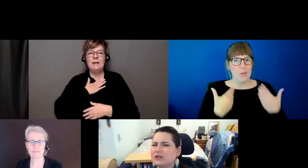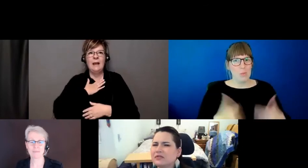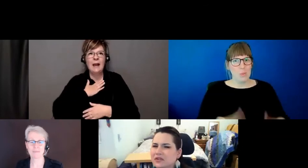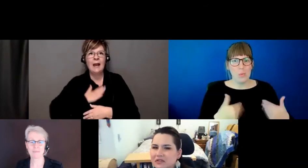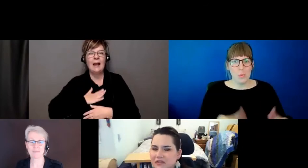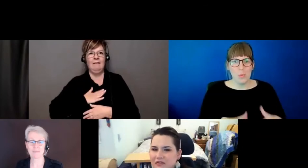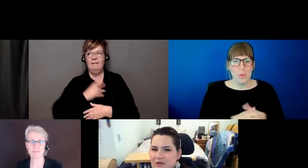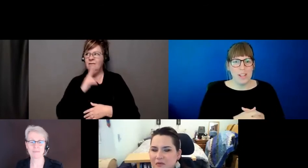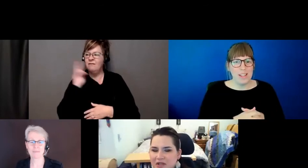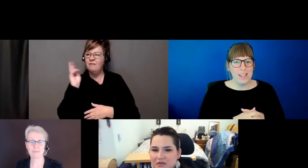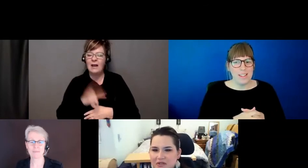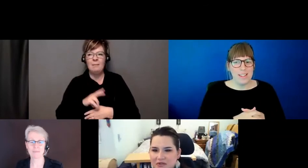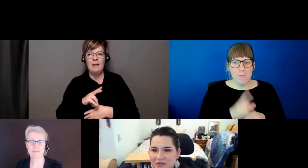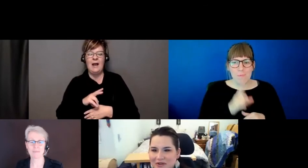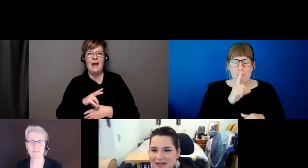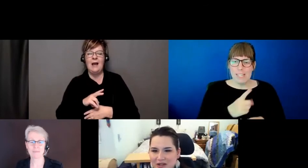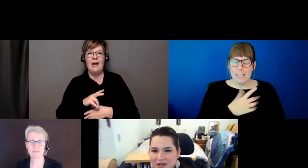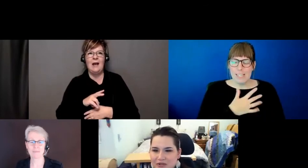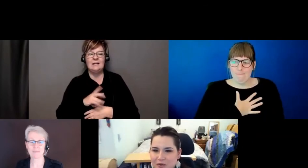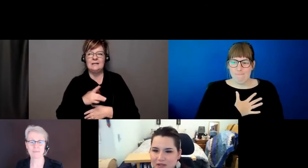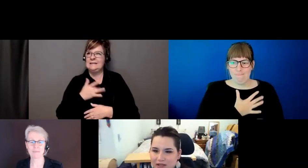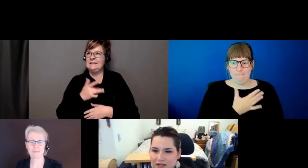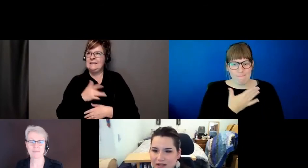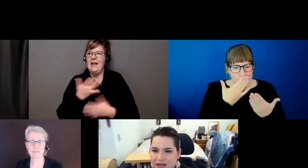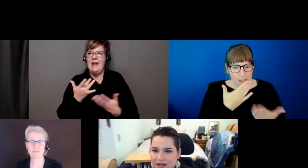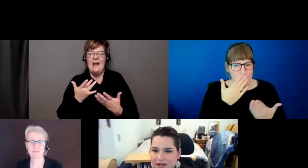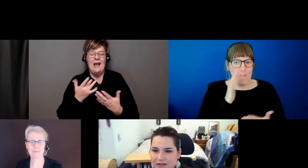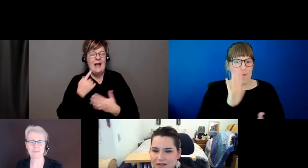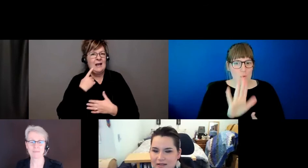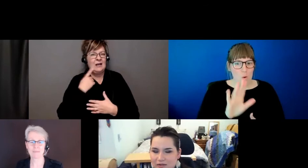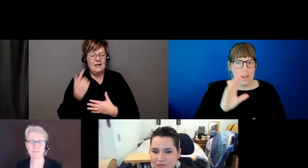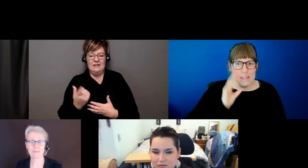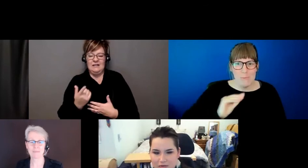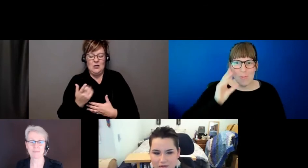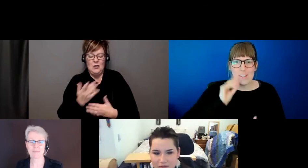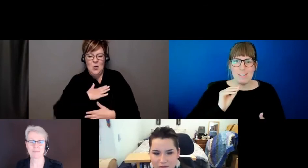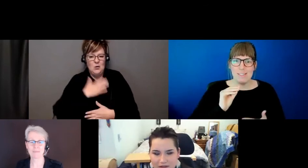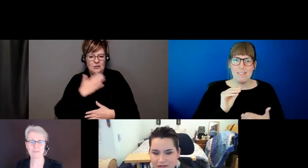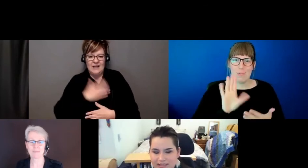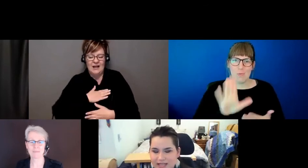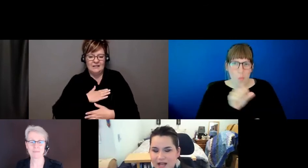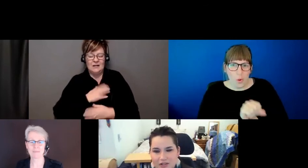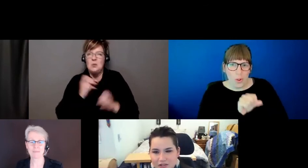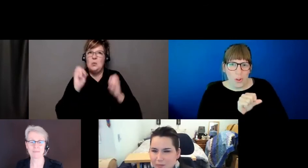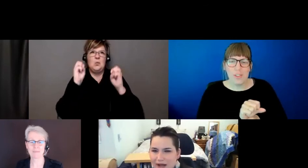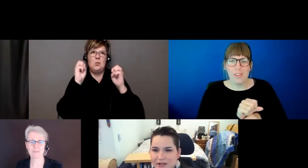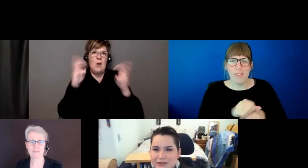GRATEFUL FOR WHAT YOU DO AND THAT YOU ARE DOING IT AND THAT YOU CAN TELL YOU ARE PASSIONATE